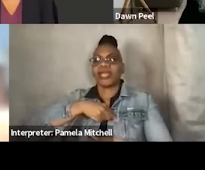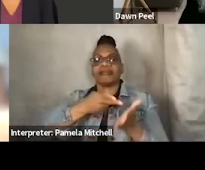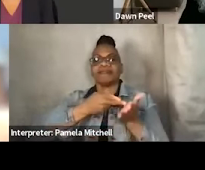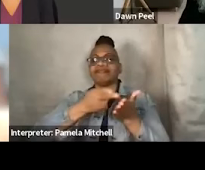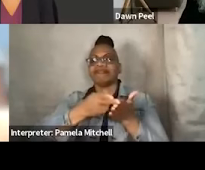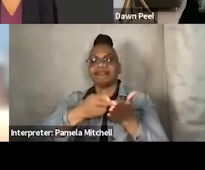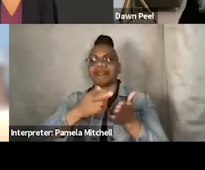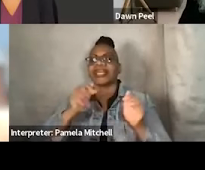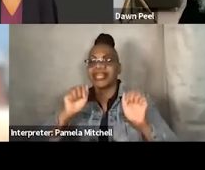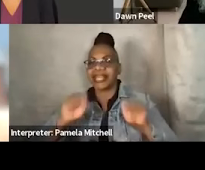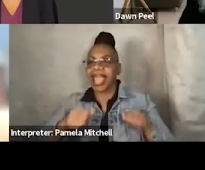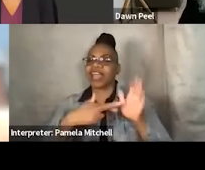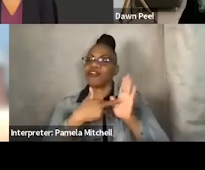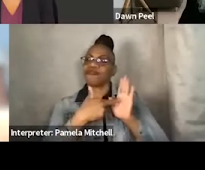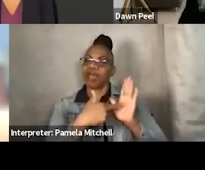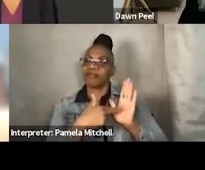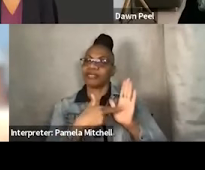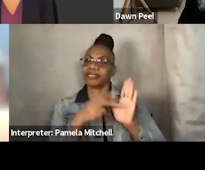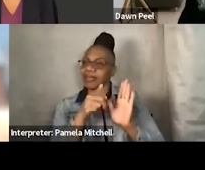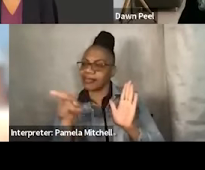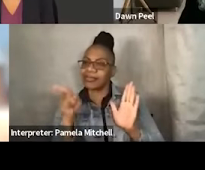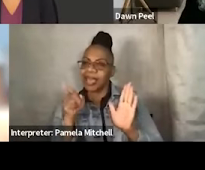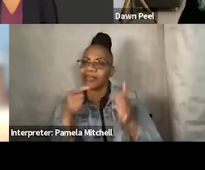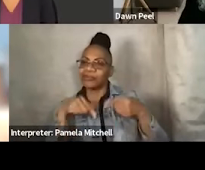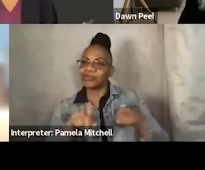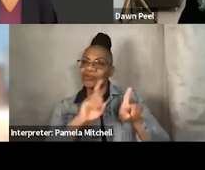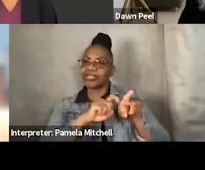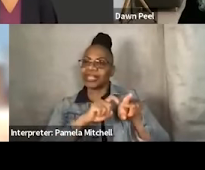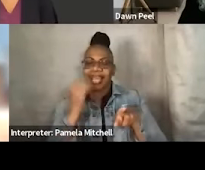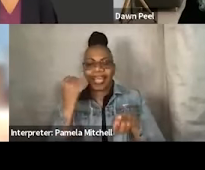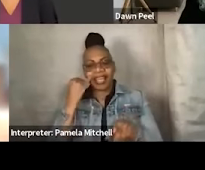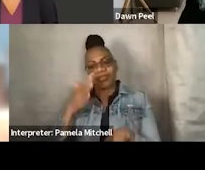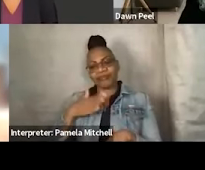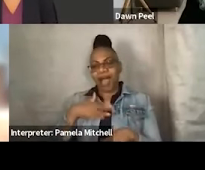represent them during this time. If I had my way, we would've brought the whole team.